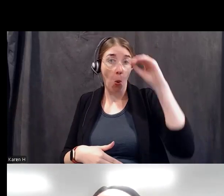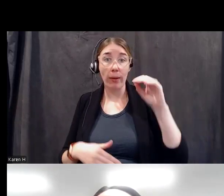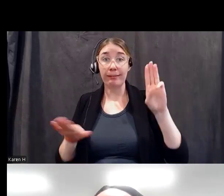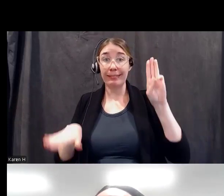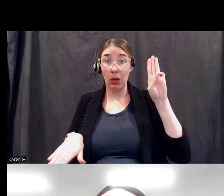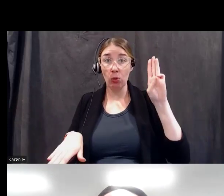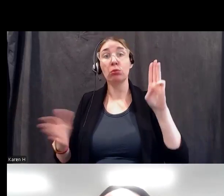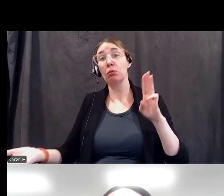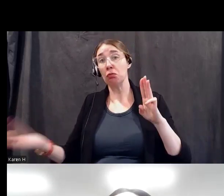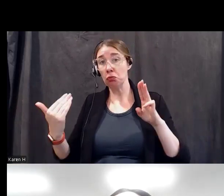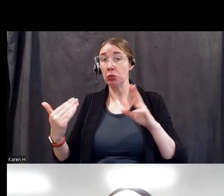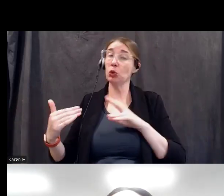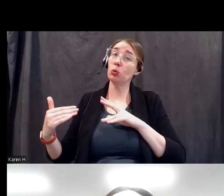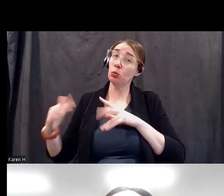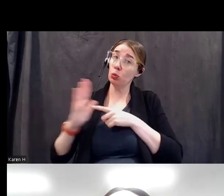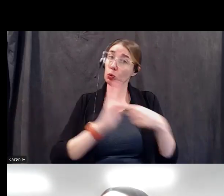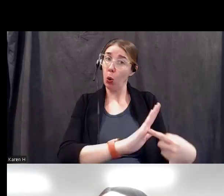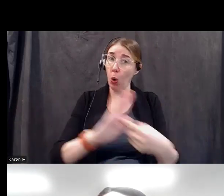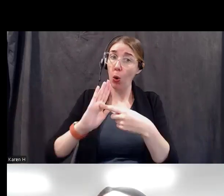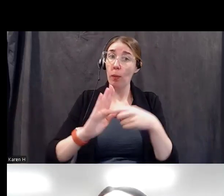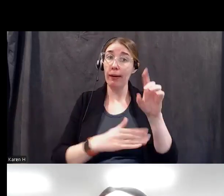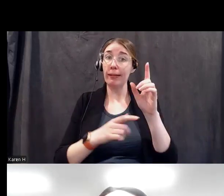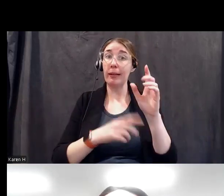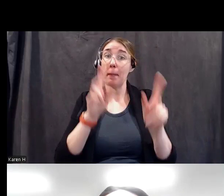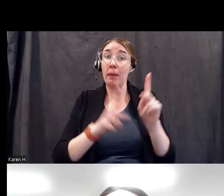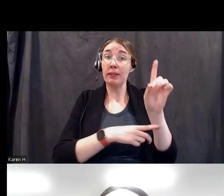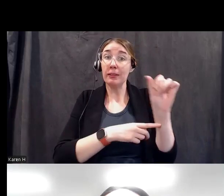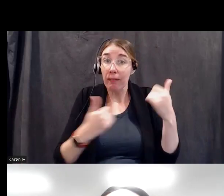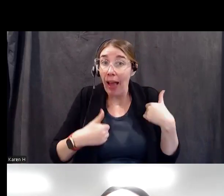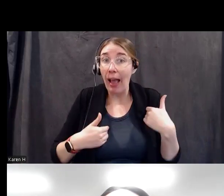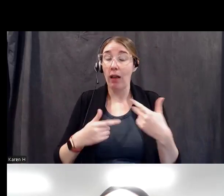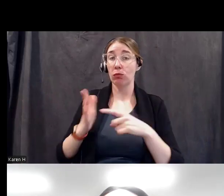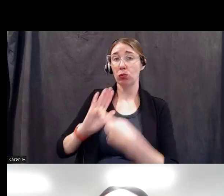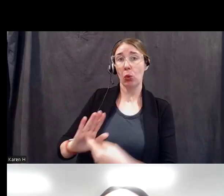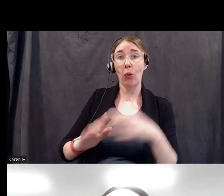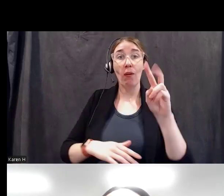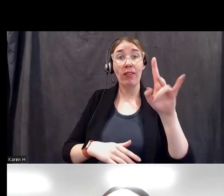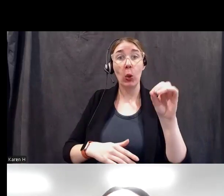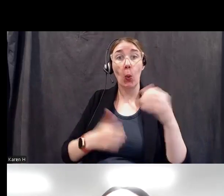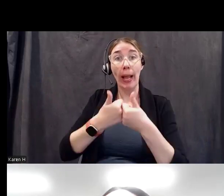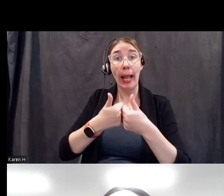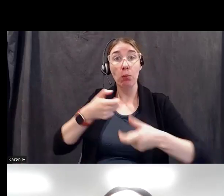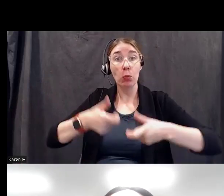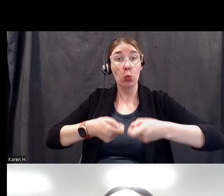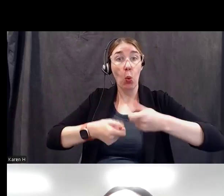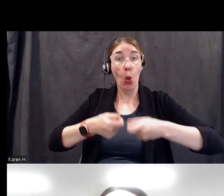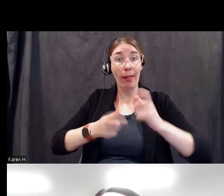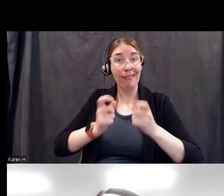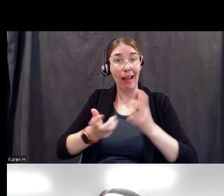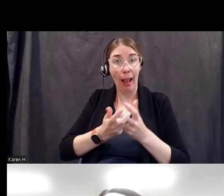They made it a lot of fun. They showed them things like the adaptive video game controllers to help people see, just because we are different in some ways,